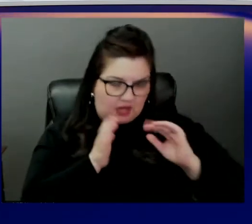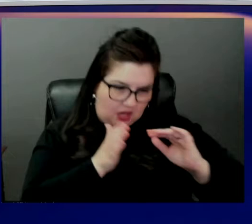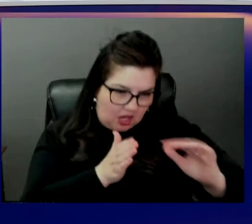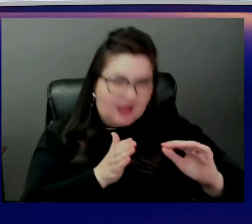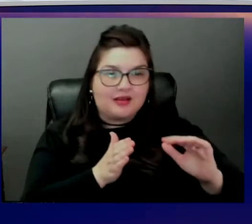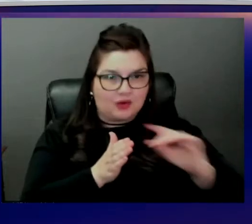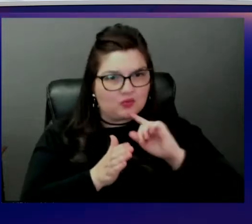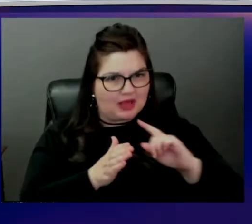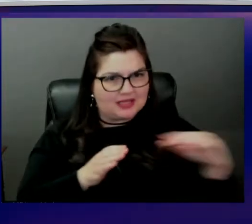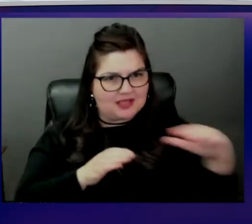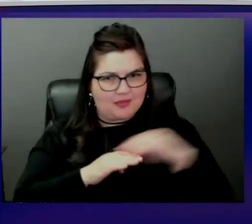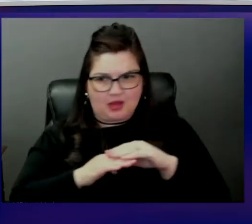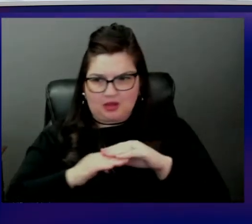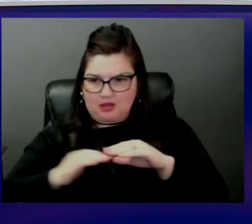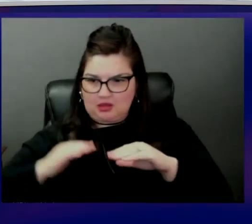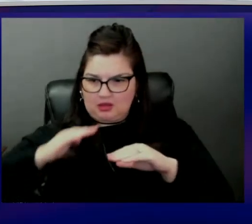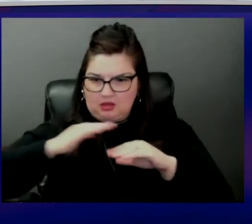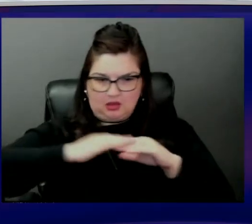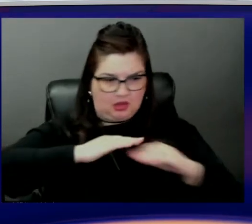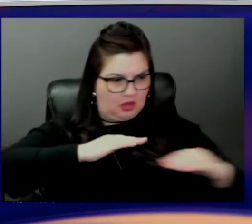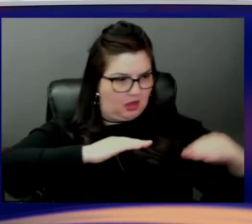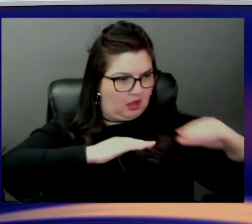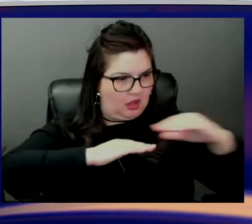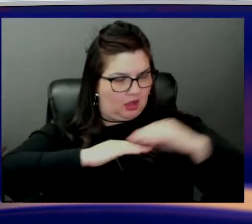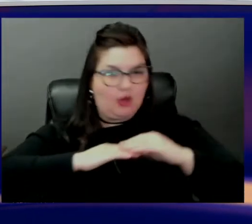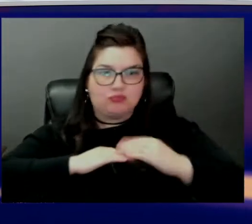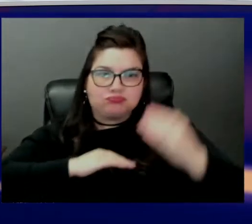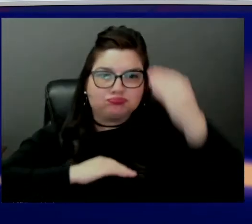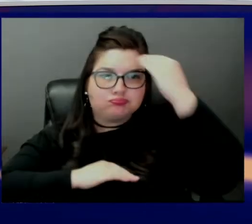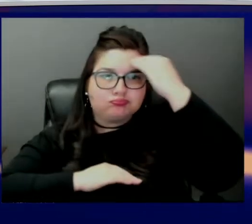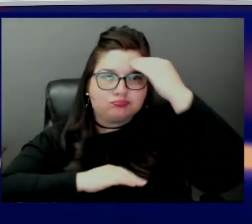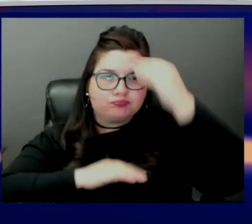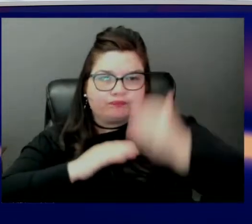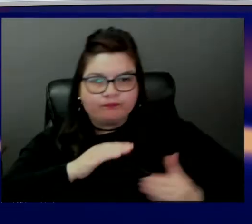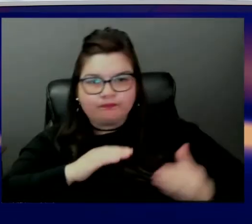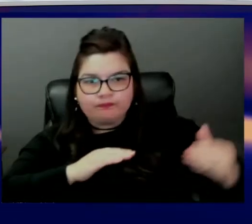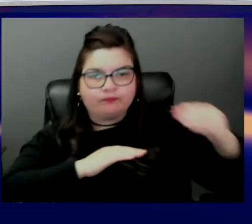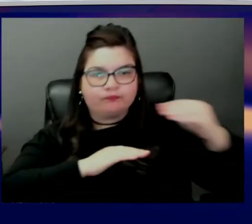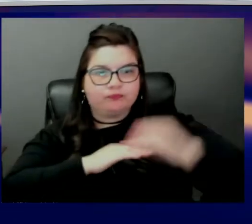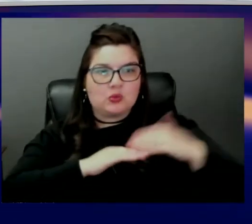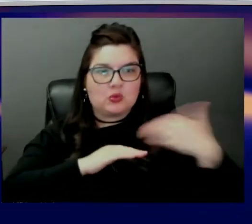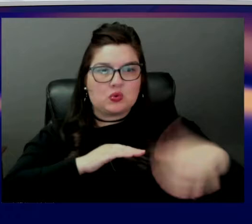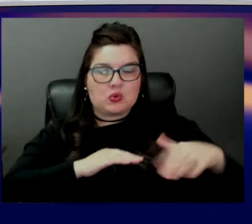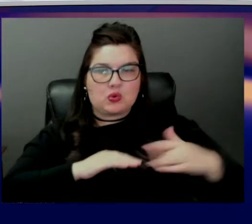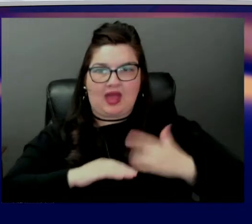and you start to increase your knowledge. Yeah. Right. At least I, I feel empowered when I do that. Yep. And I think,